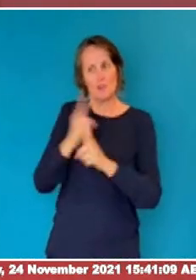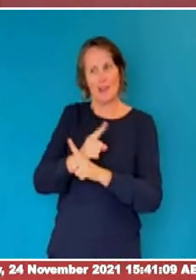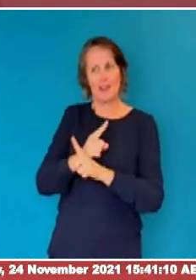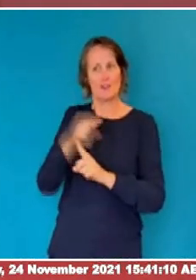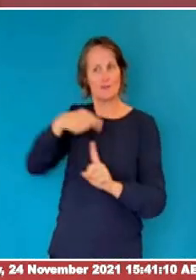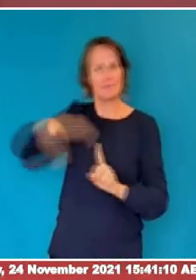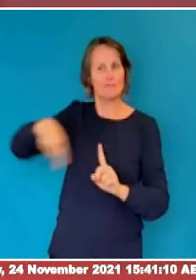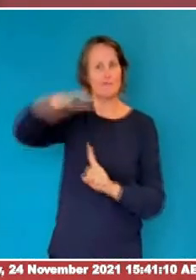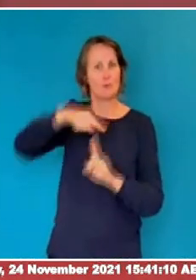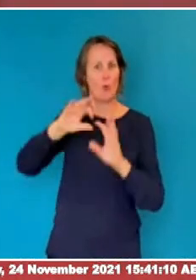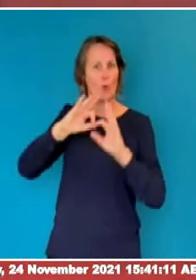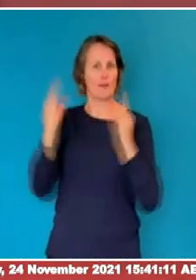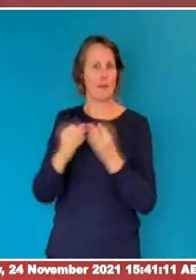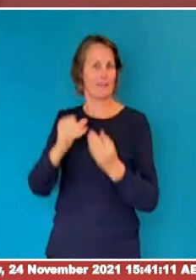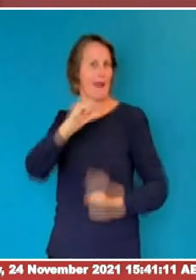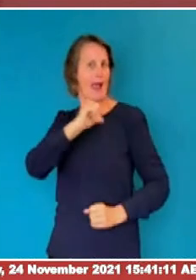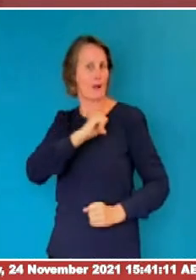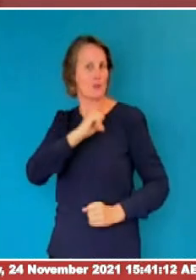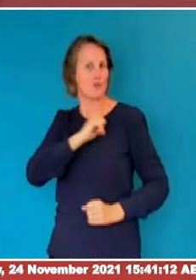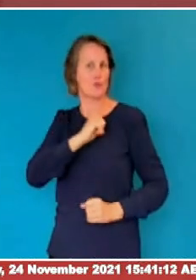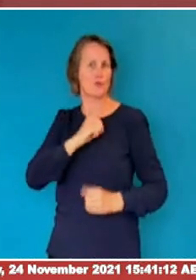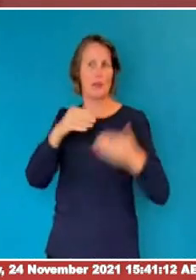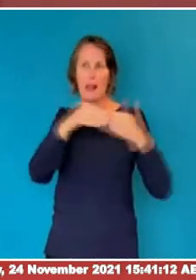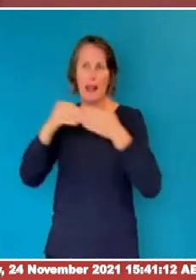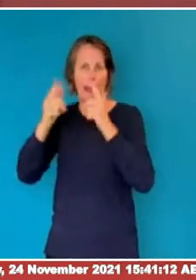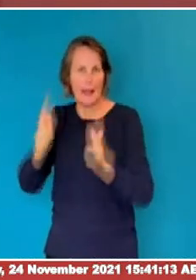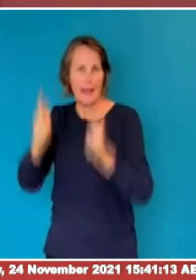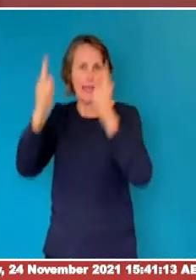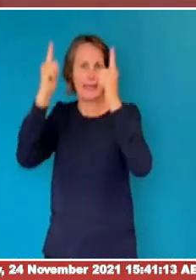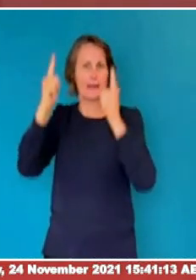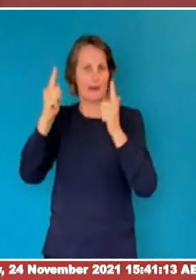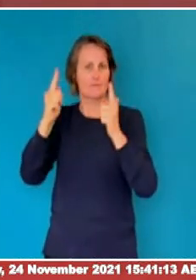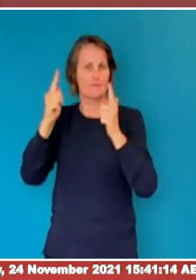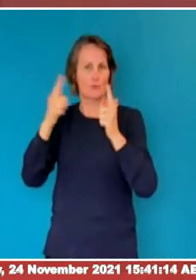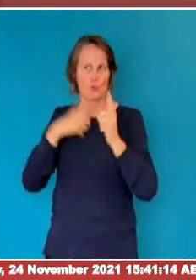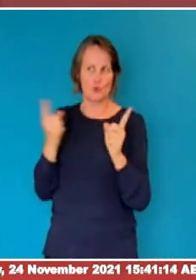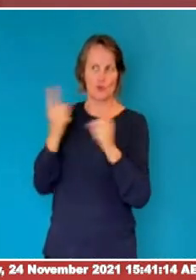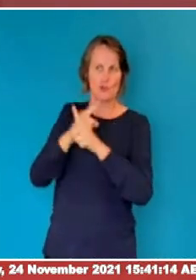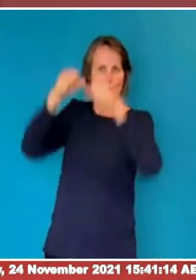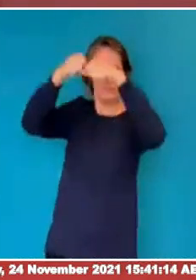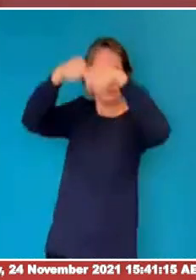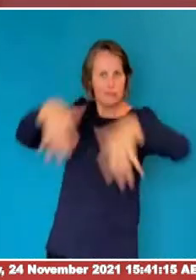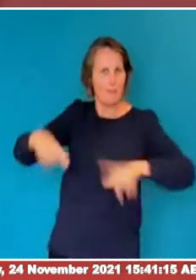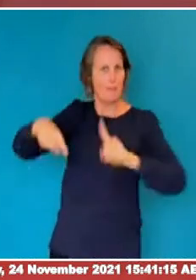leadership rather than focus on targets. Thank you.